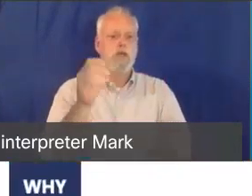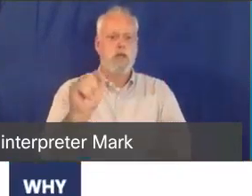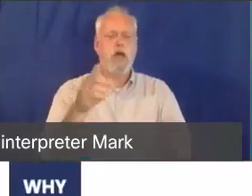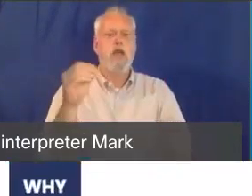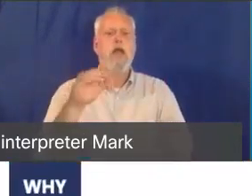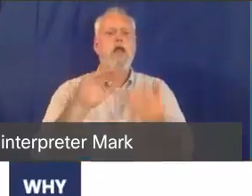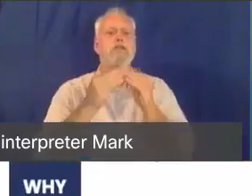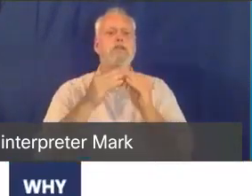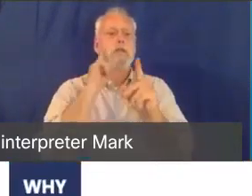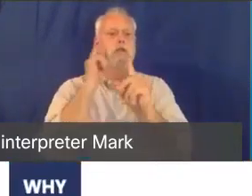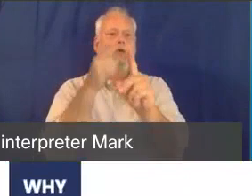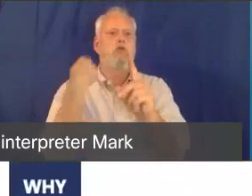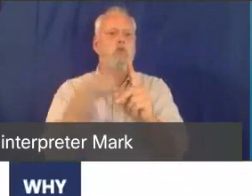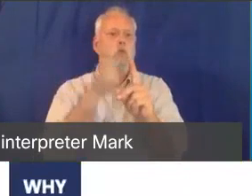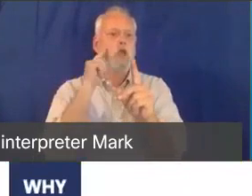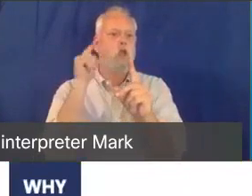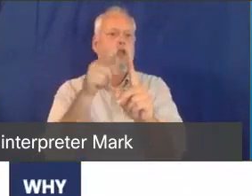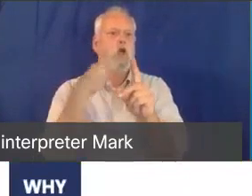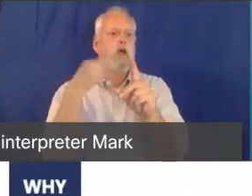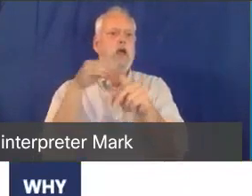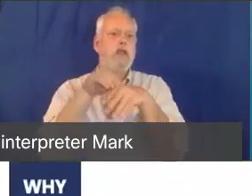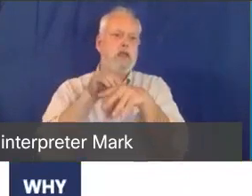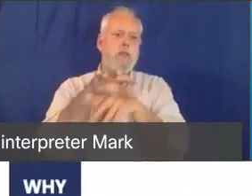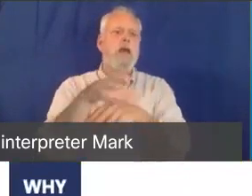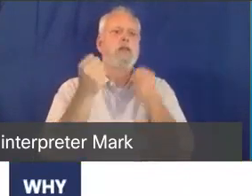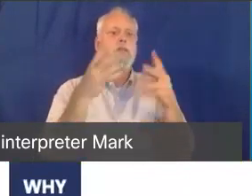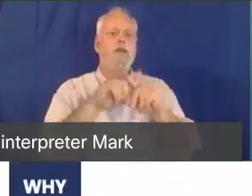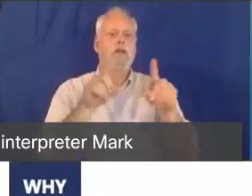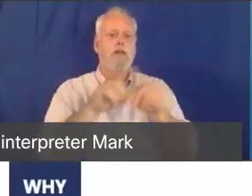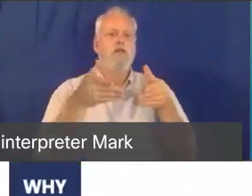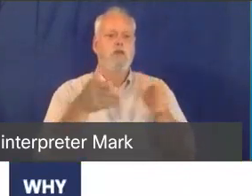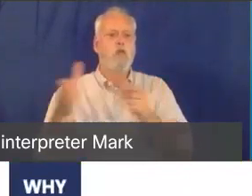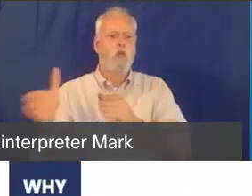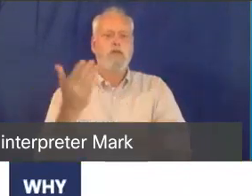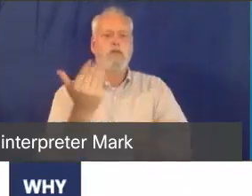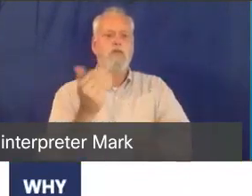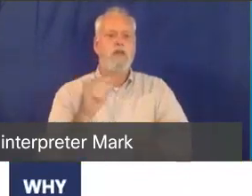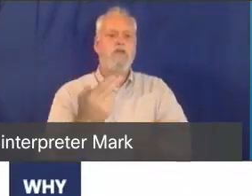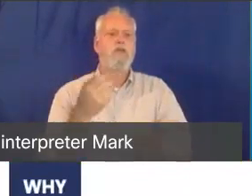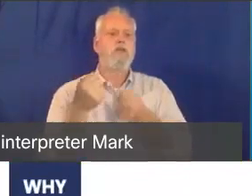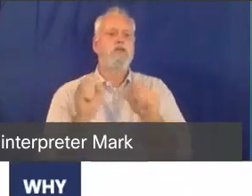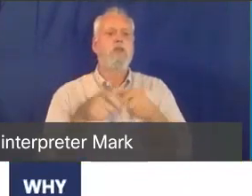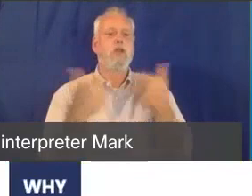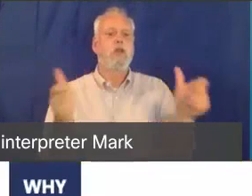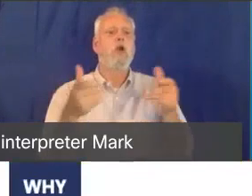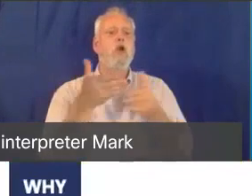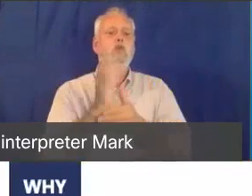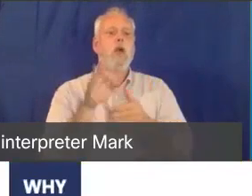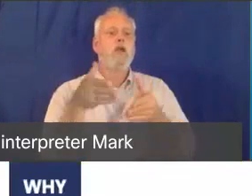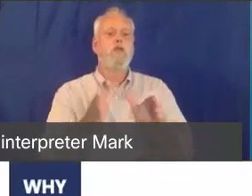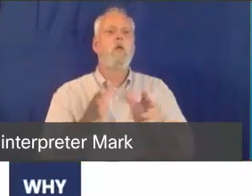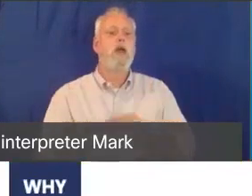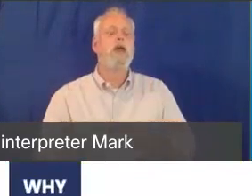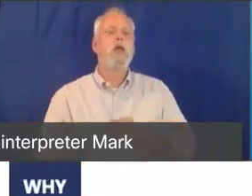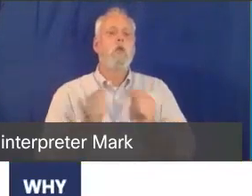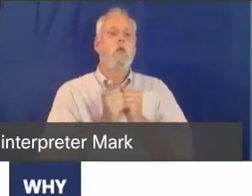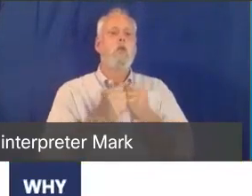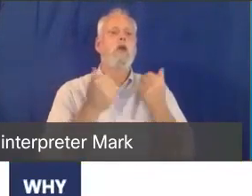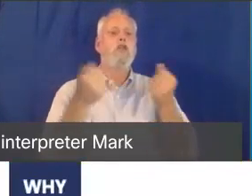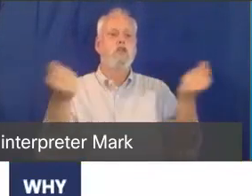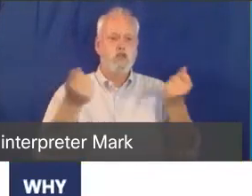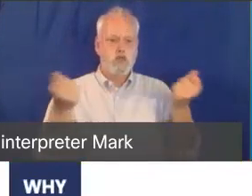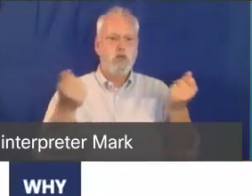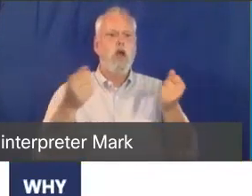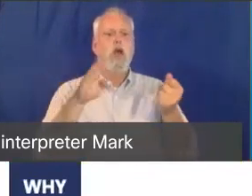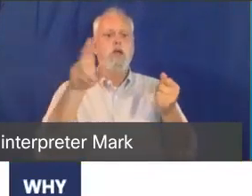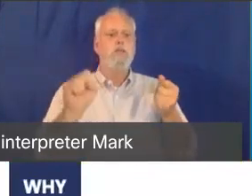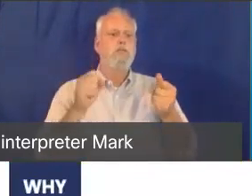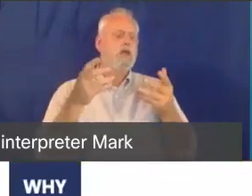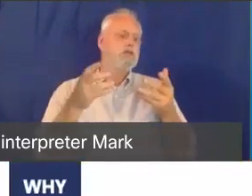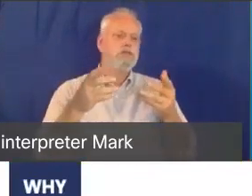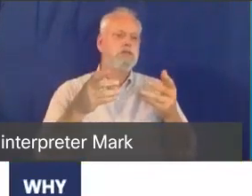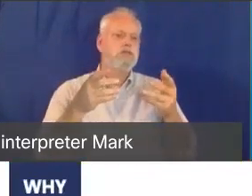We look, we look at the impact and in many different ways. 15th street is a large right away with tracking best restrictions, which we mentioned with only exceptions for metro buses and 1 tour bus.